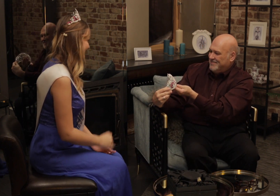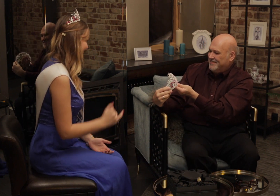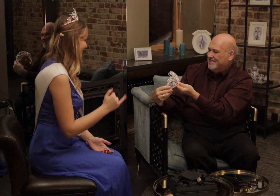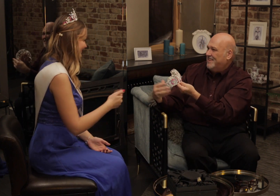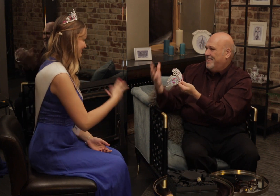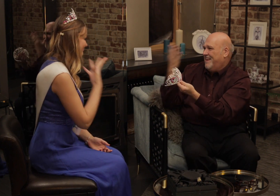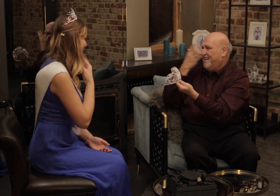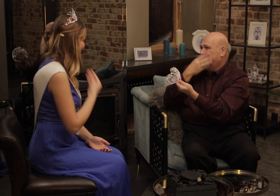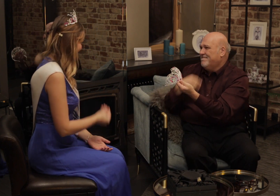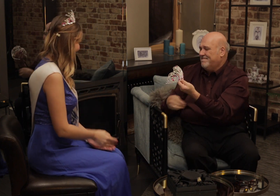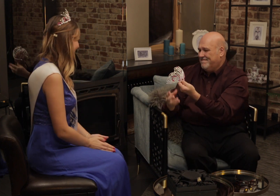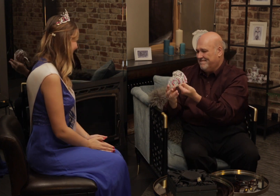It's a beautiful crown. Yes, very beautiful.